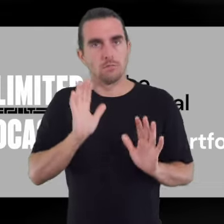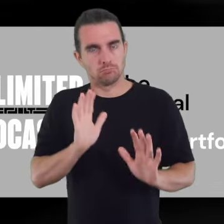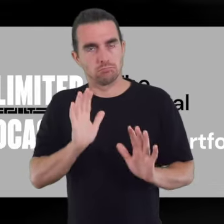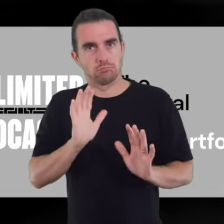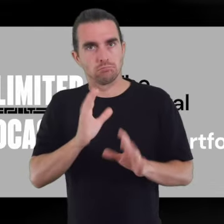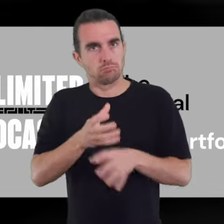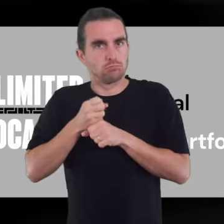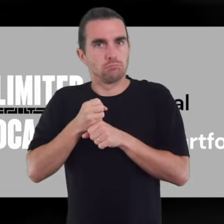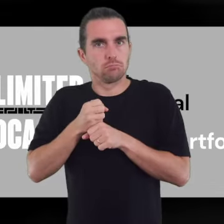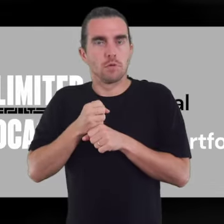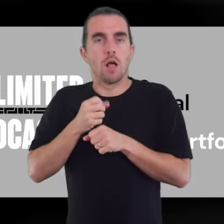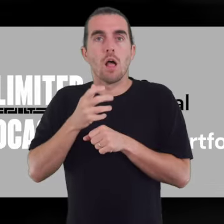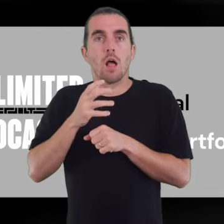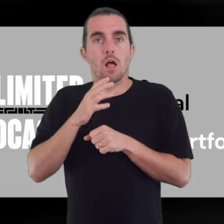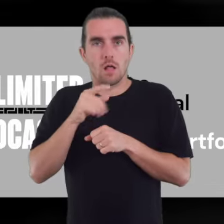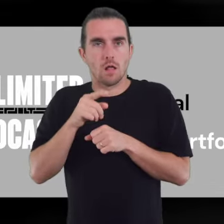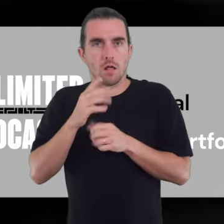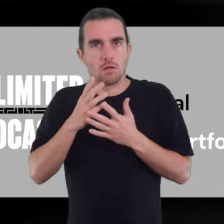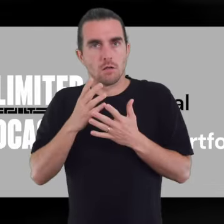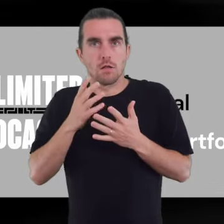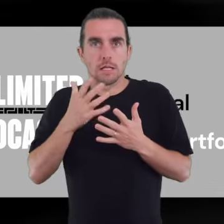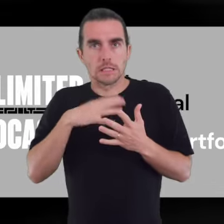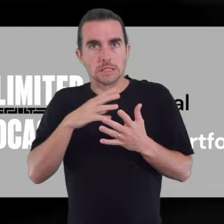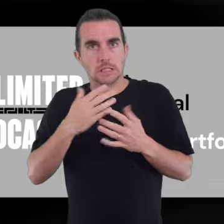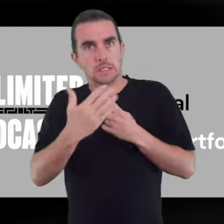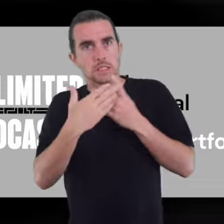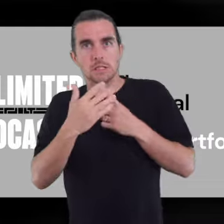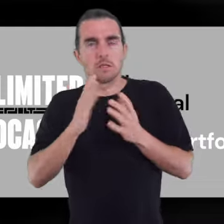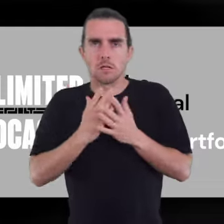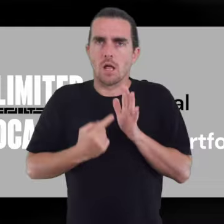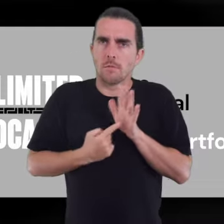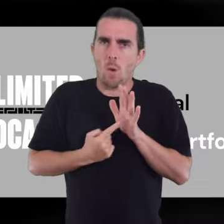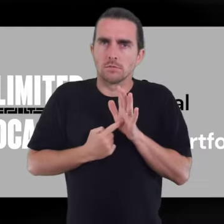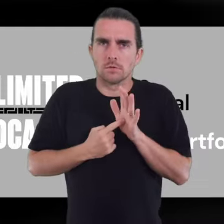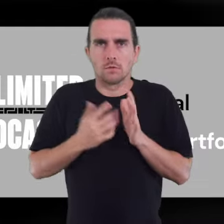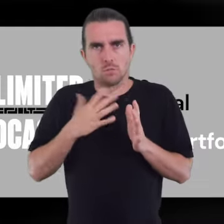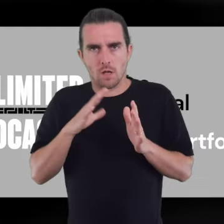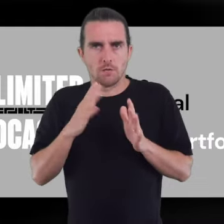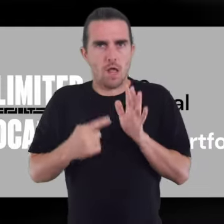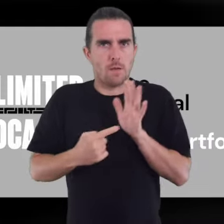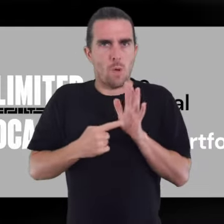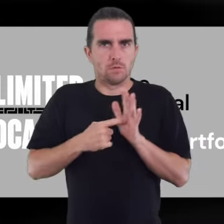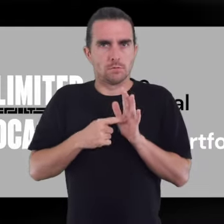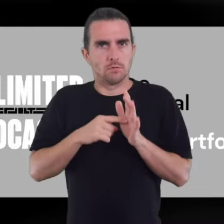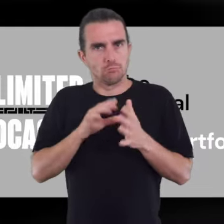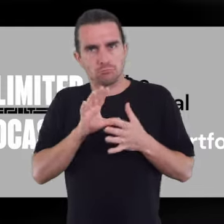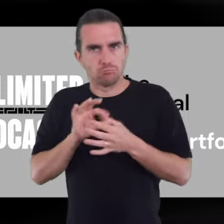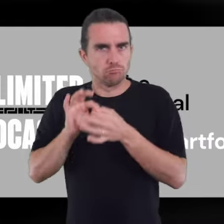there not being that kind of permanence to it is a really important quality of zines, and I think a really important kind of thread that runs through the zine library,